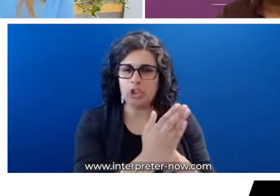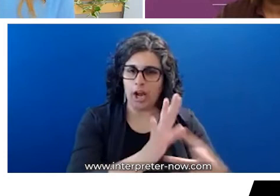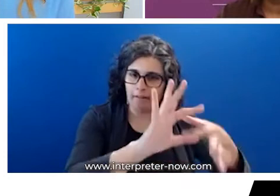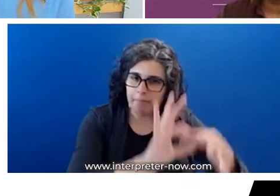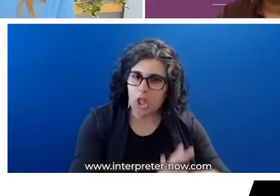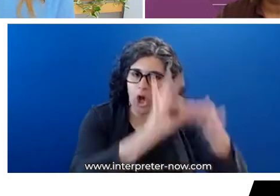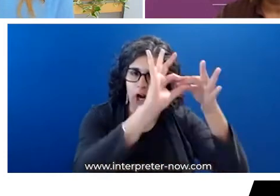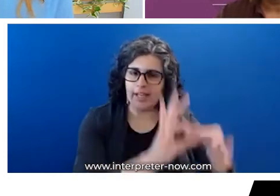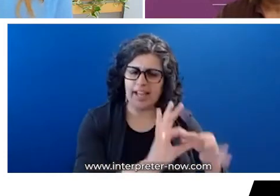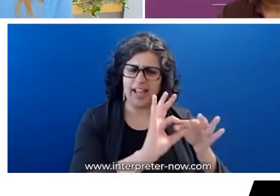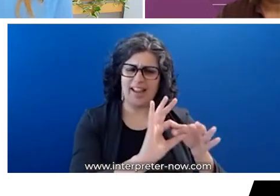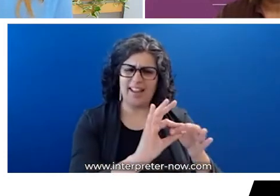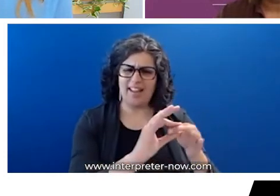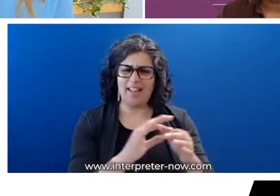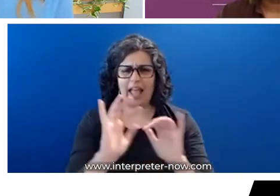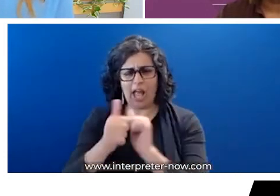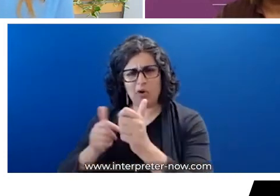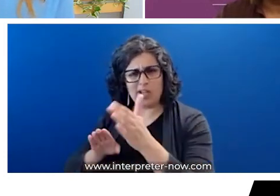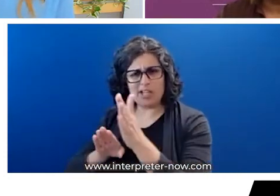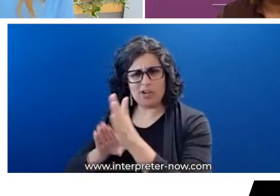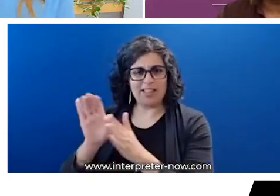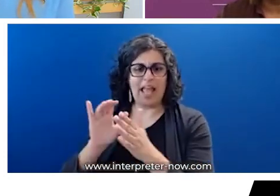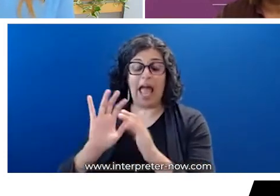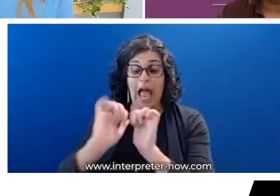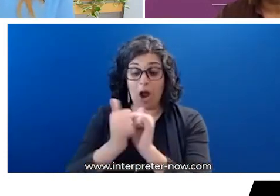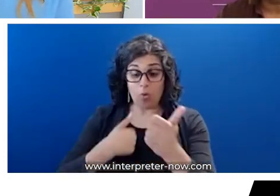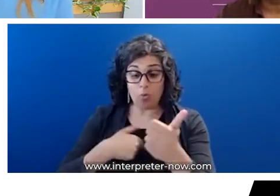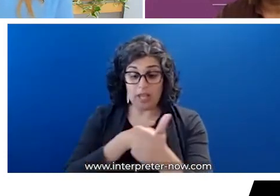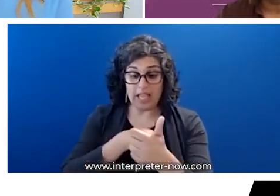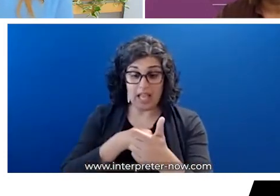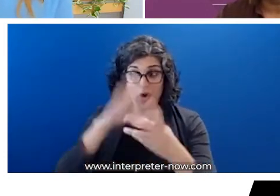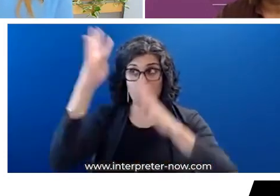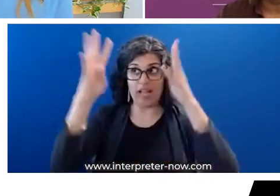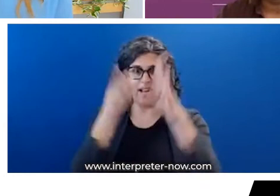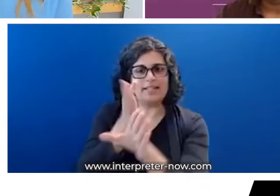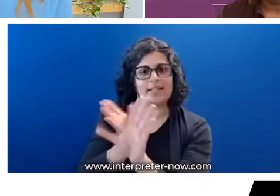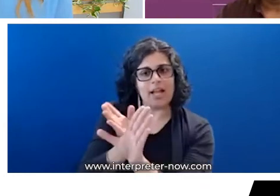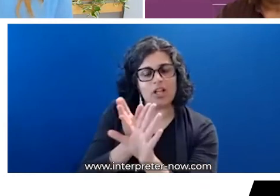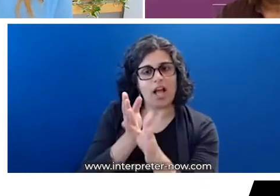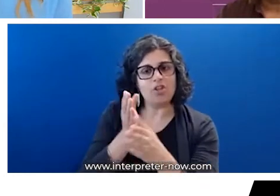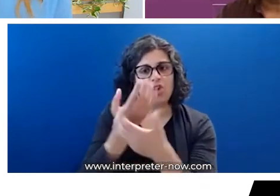How are we creating psychological safety for people to really feel like they're not going